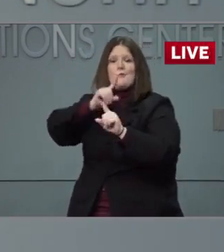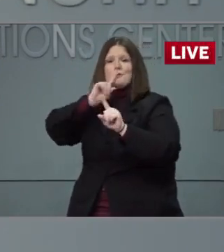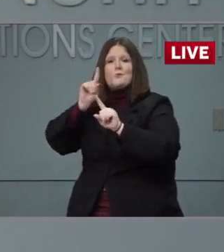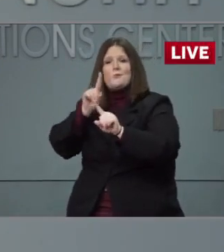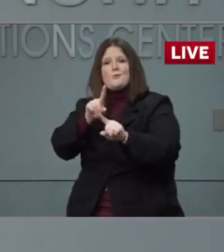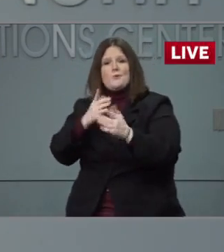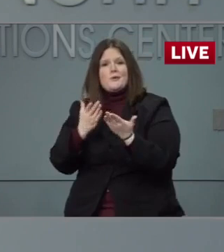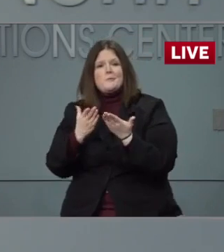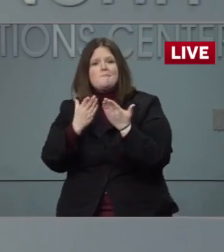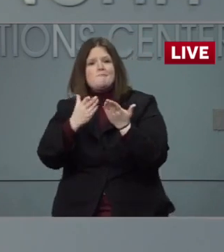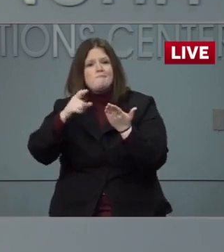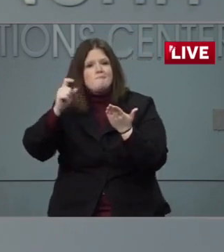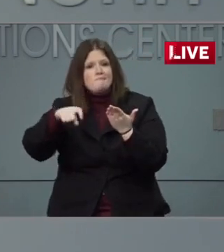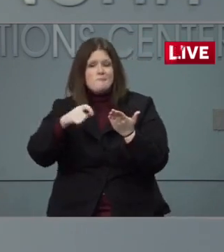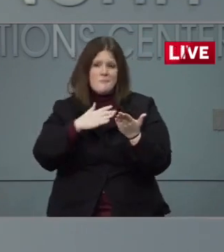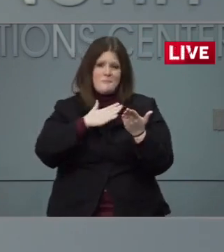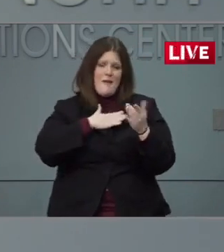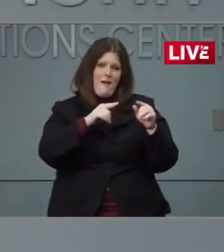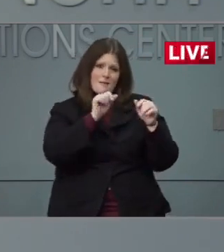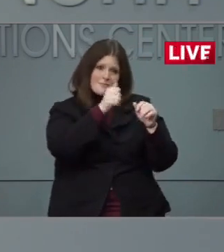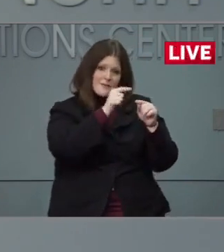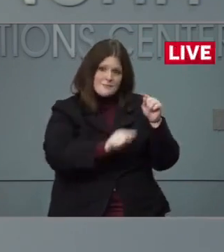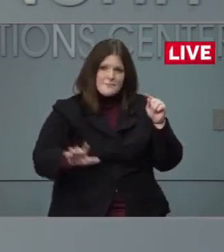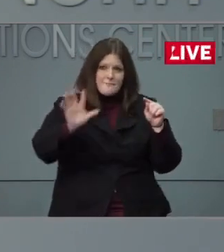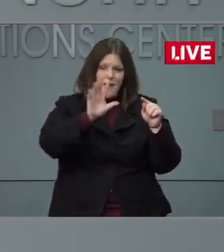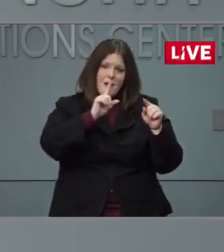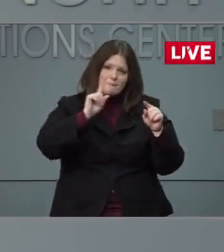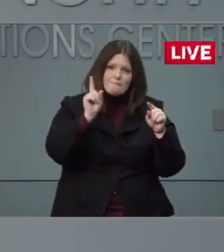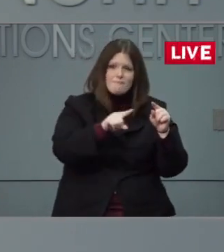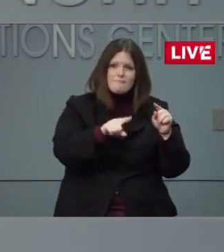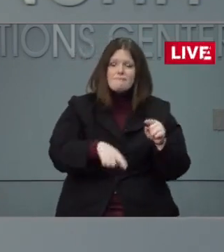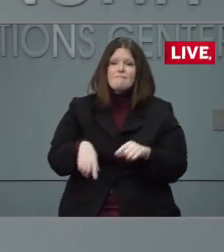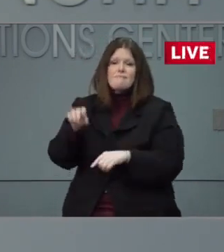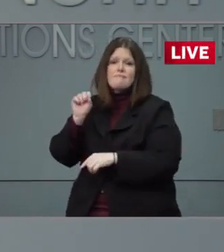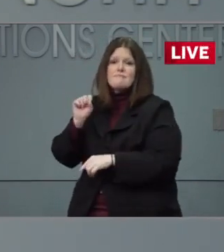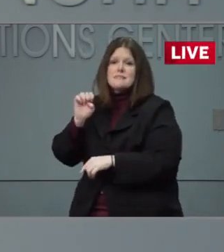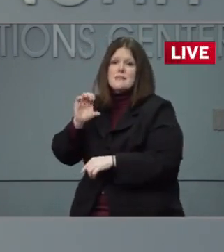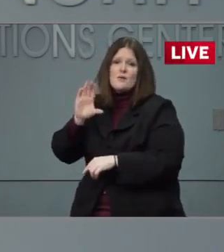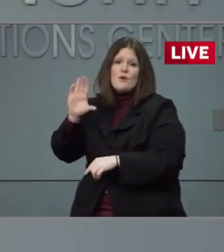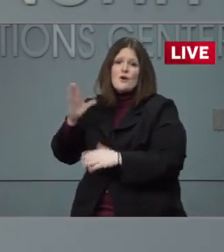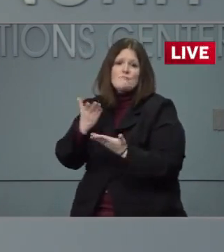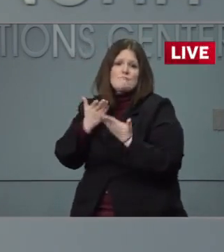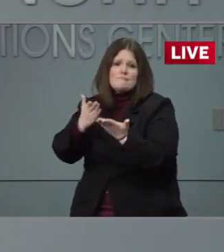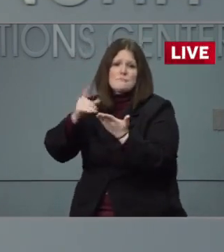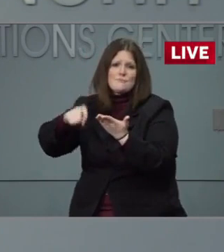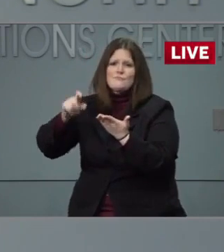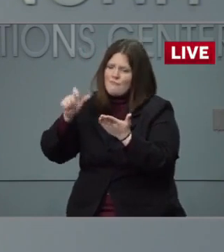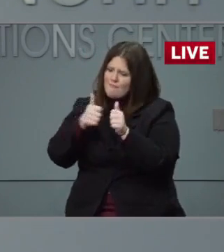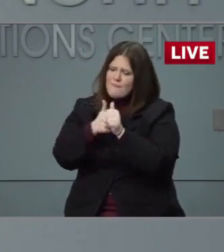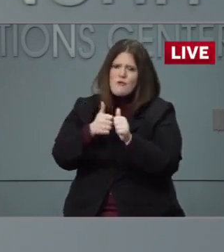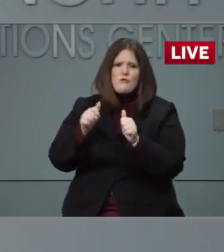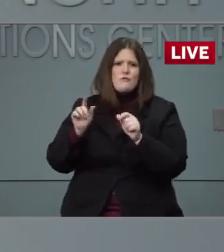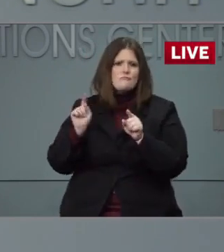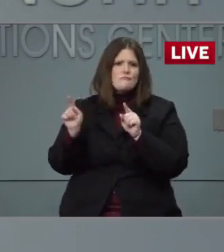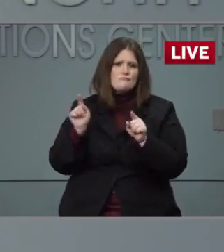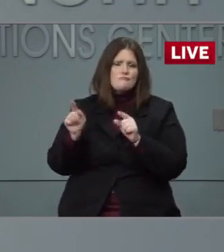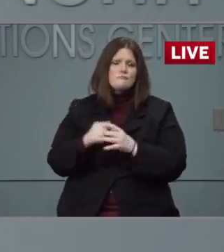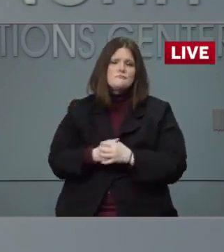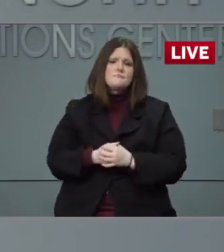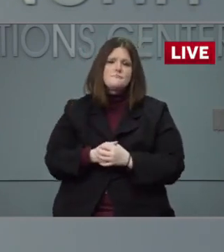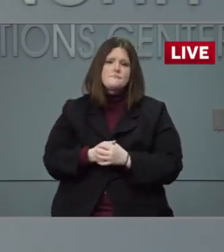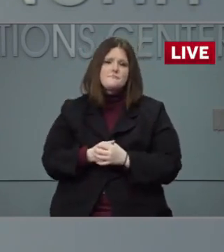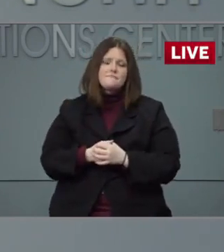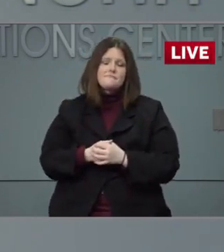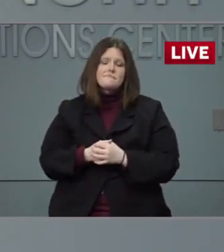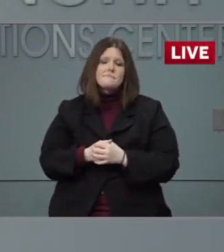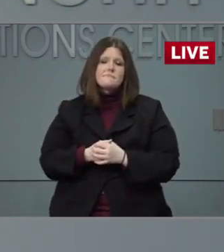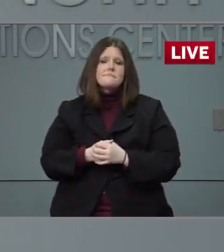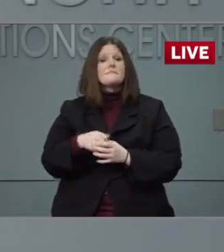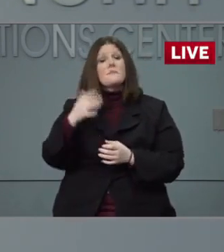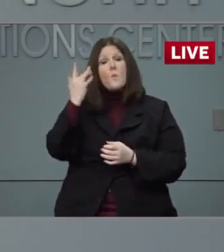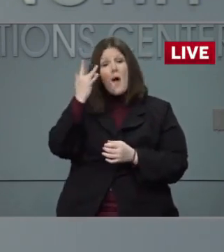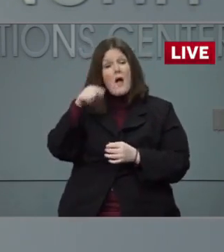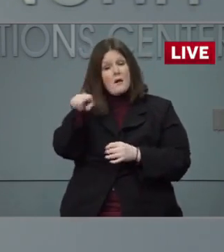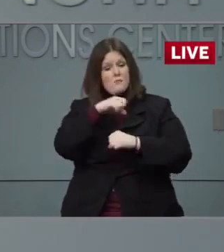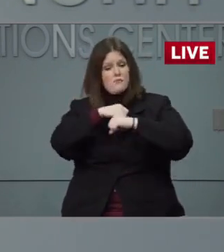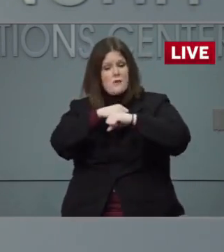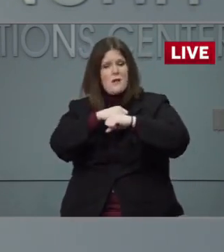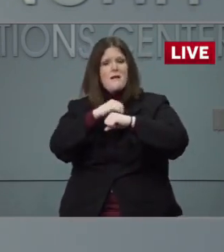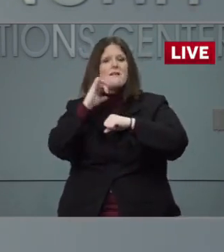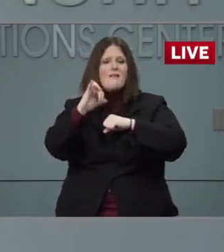ALL OF US NEED TO TAKE STOCK OF OUR OWN ACTIONS AND PAY CLOSE ATTENTION TO THE MODIFIED STAY-AT-HOME ORDER AND DR.